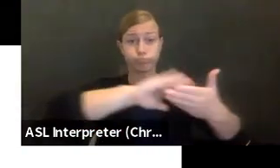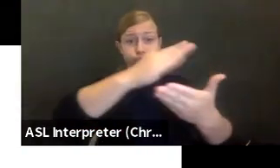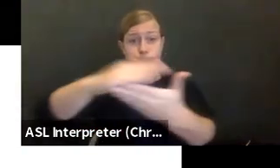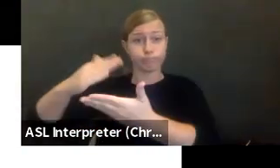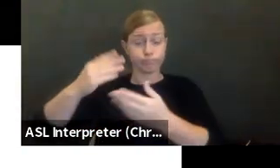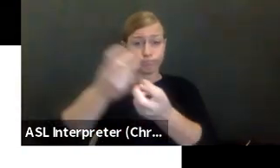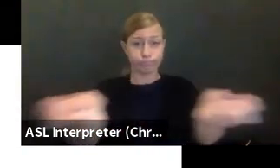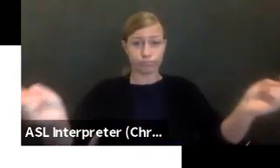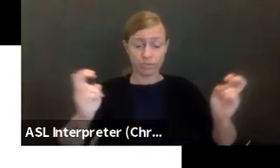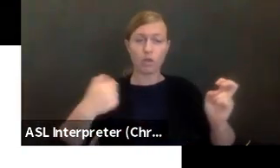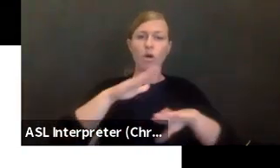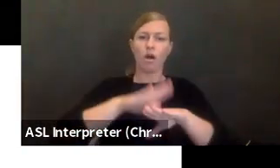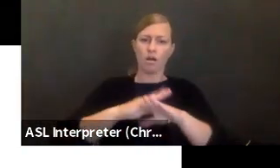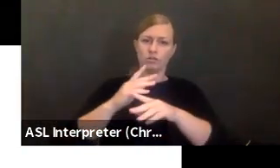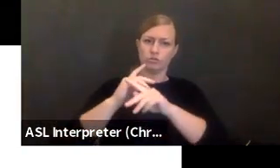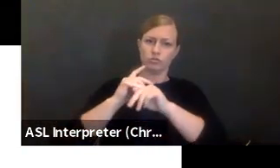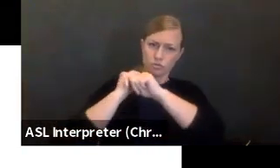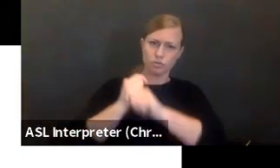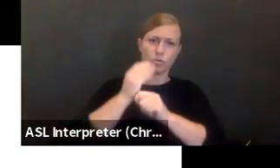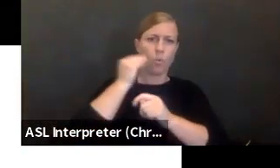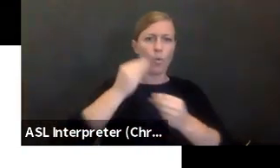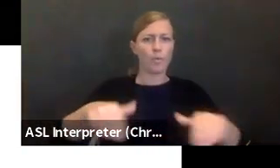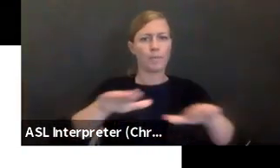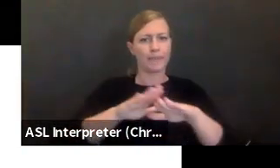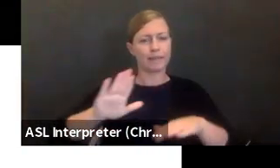that we are on the traditional lands of the First people, past and present;